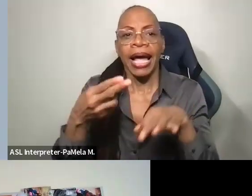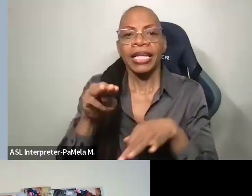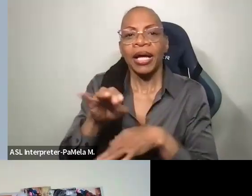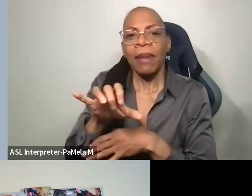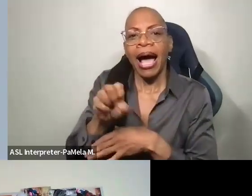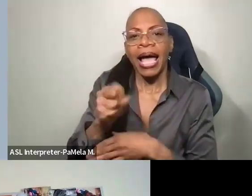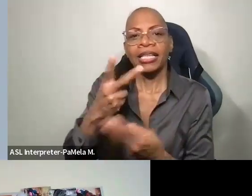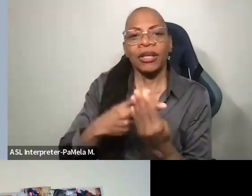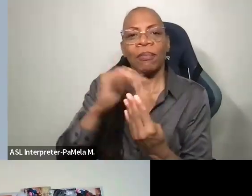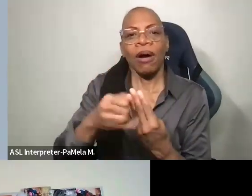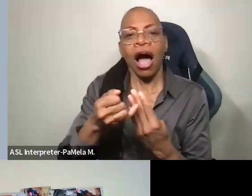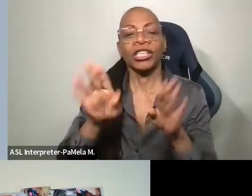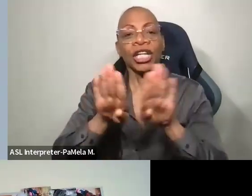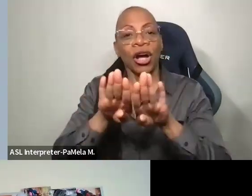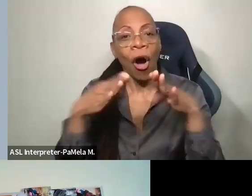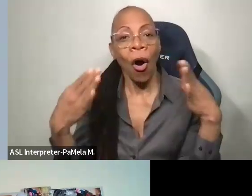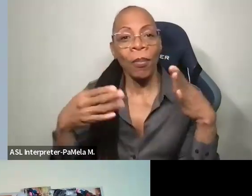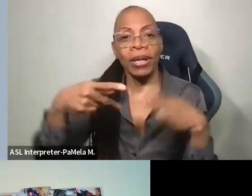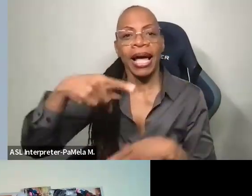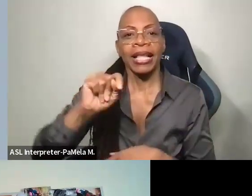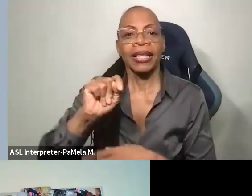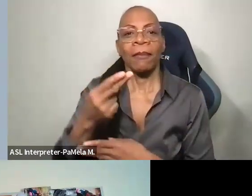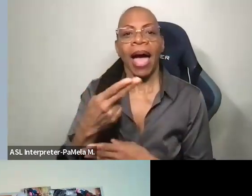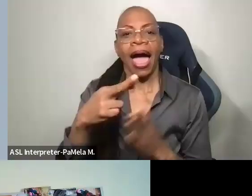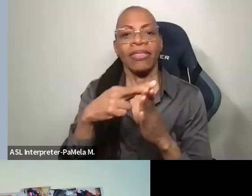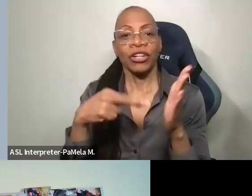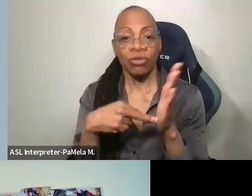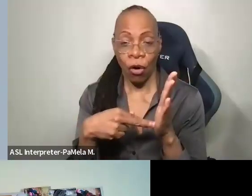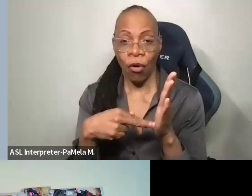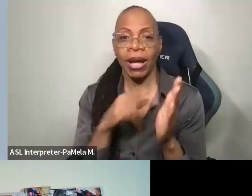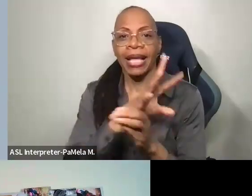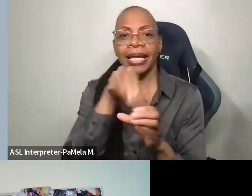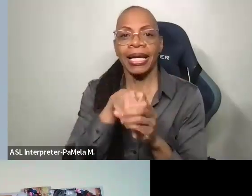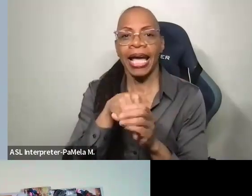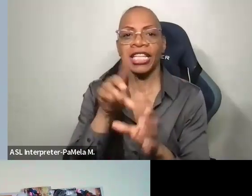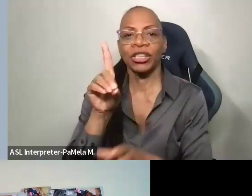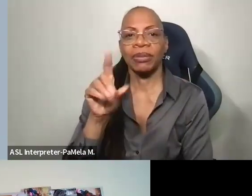the PATH enrollment, all of those date of engagement dates. Yeah, that's a good question.